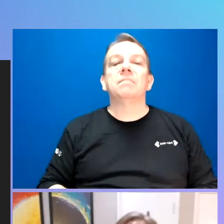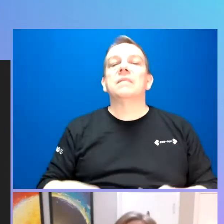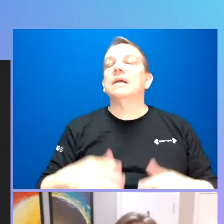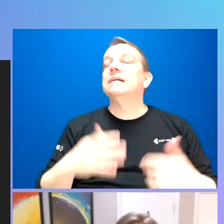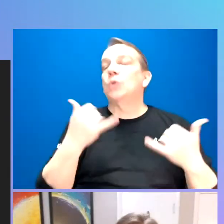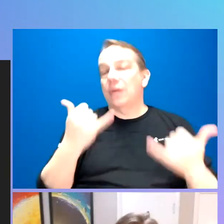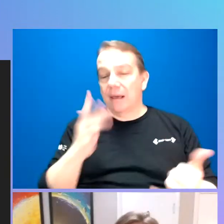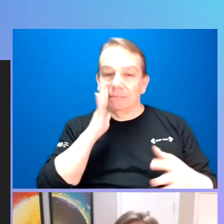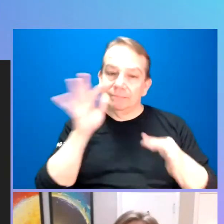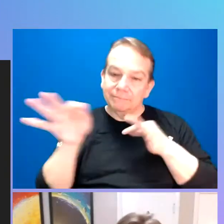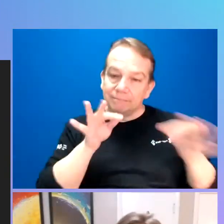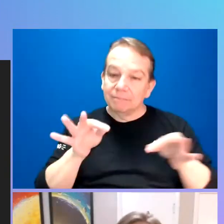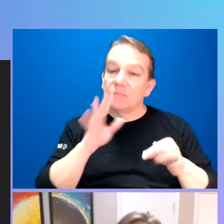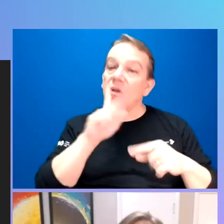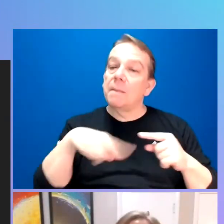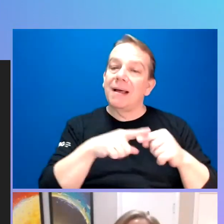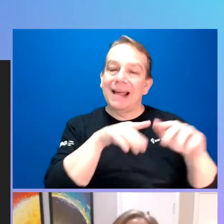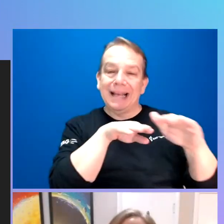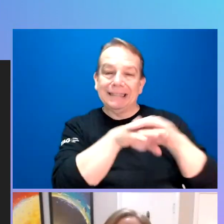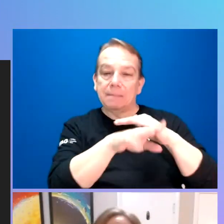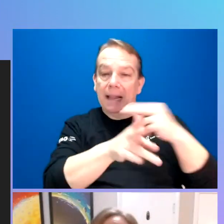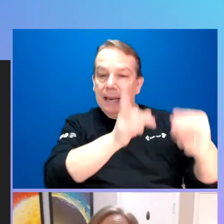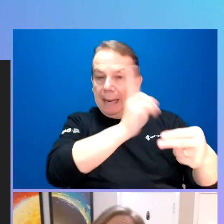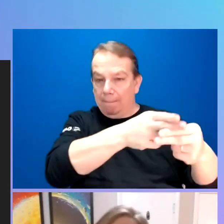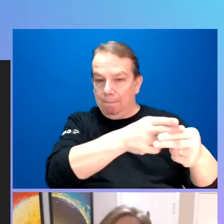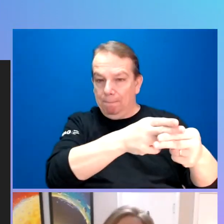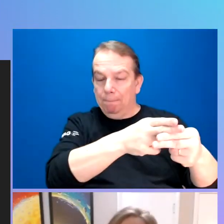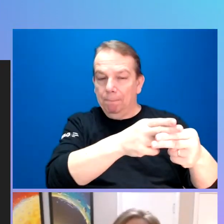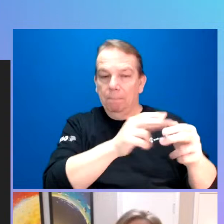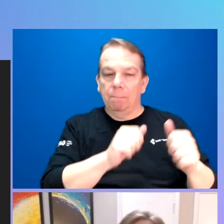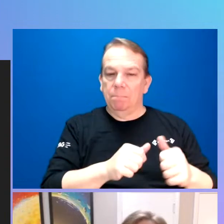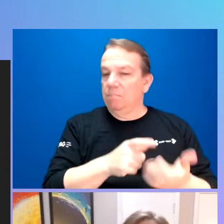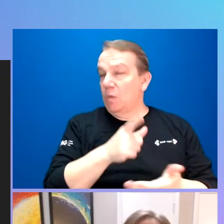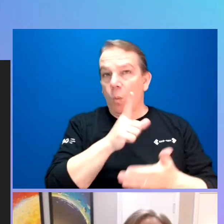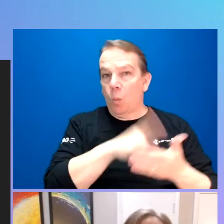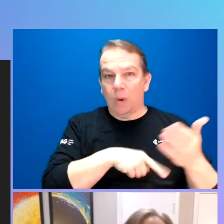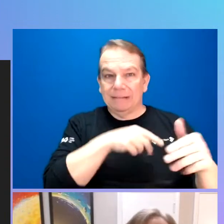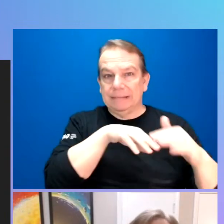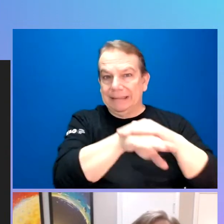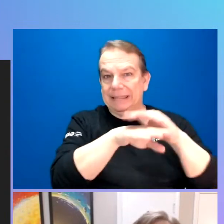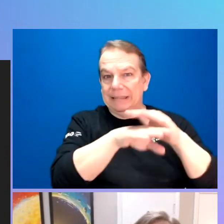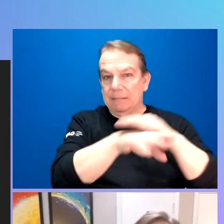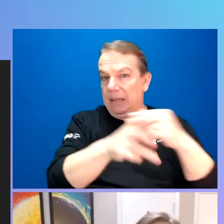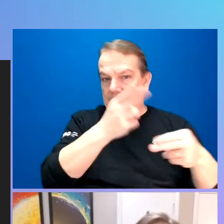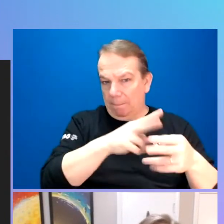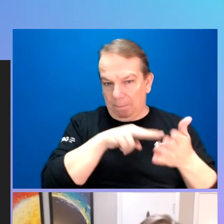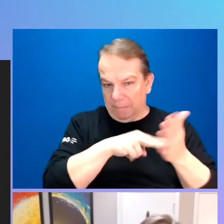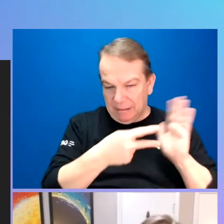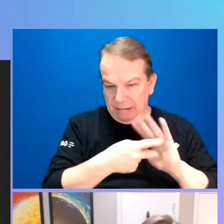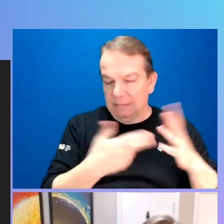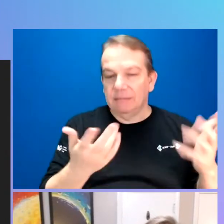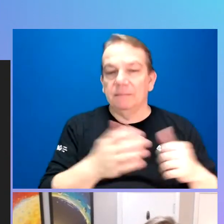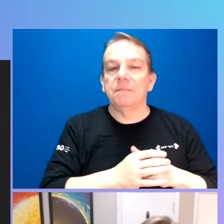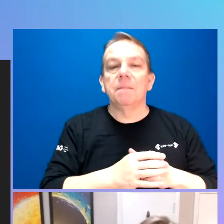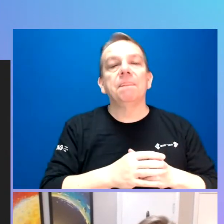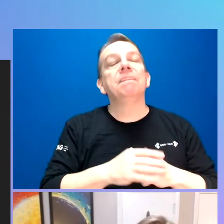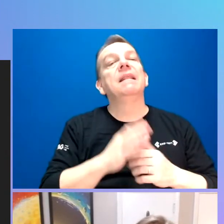going to start with talking about accessible name. What is the accessible name? The accessible name is a piece of